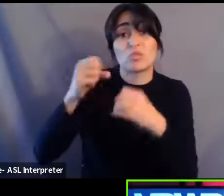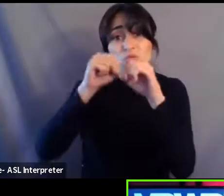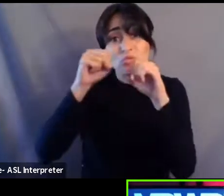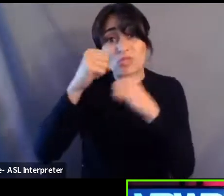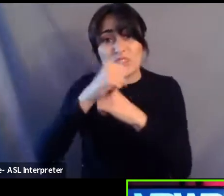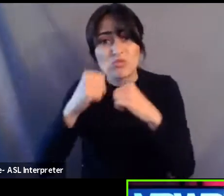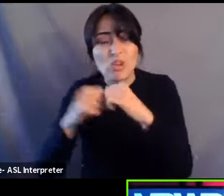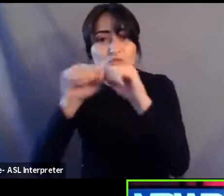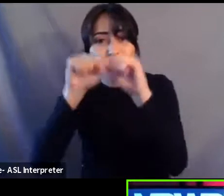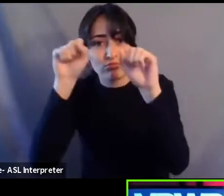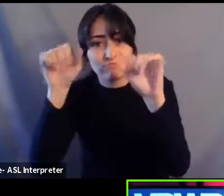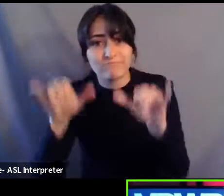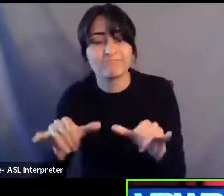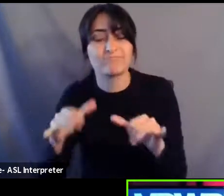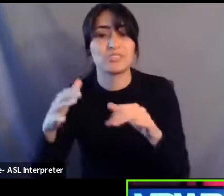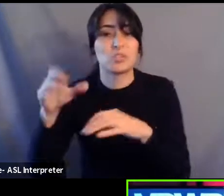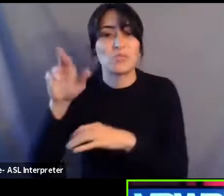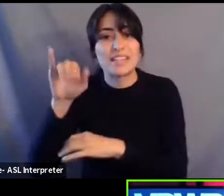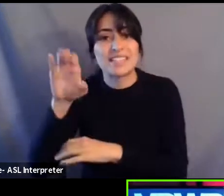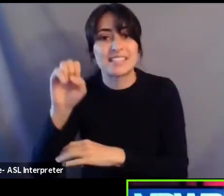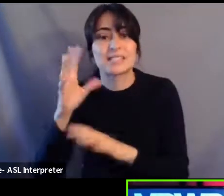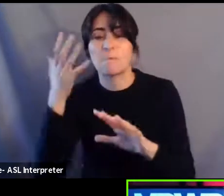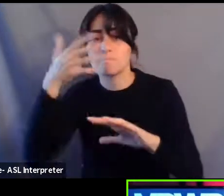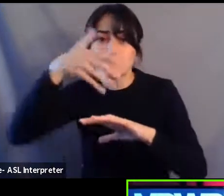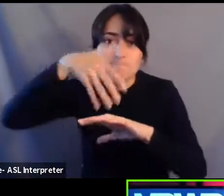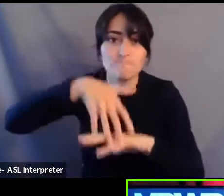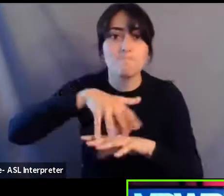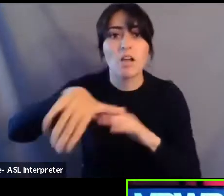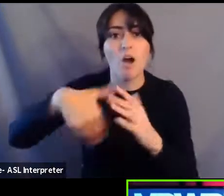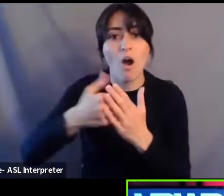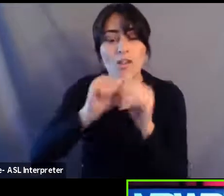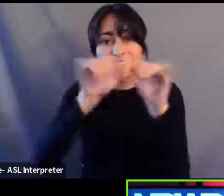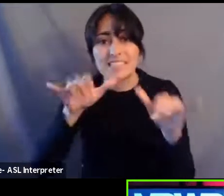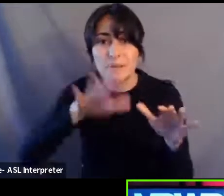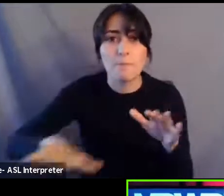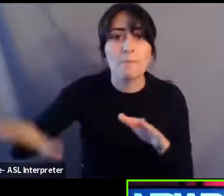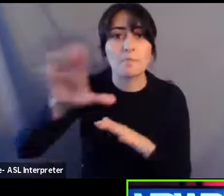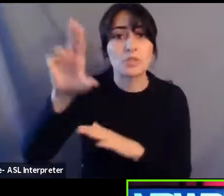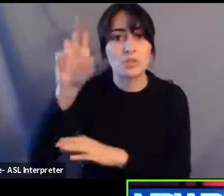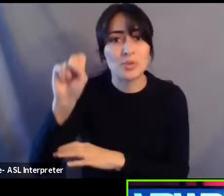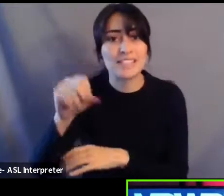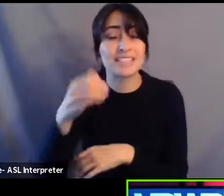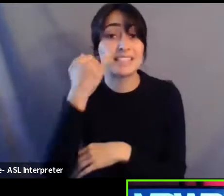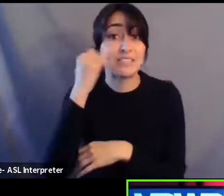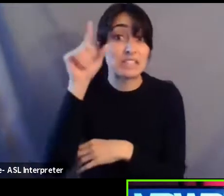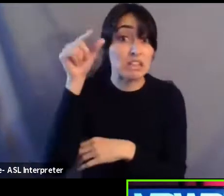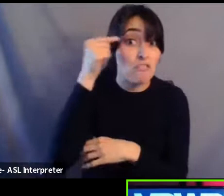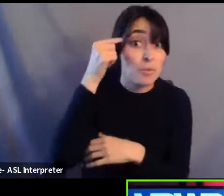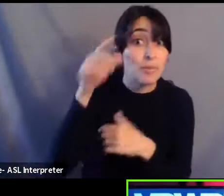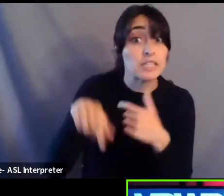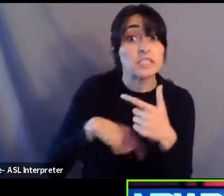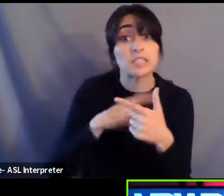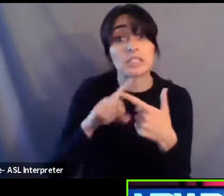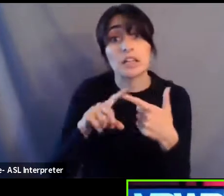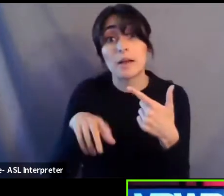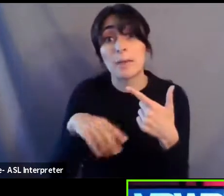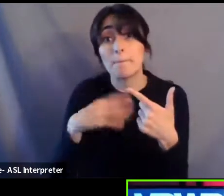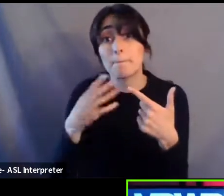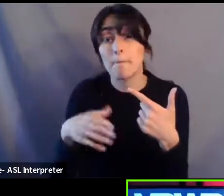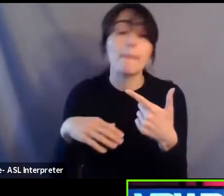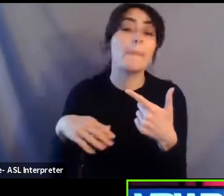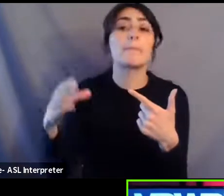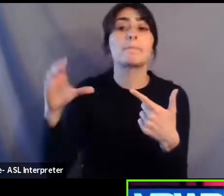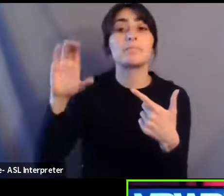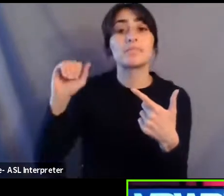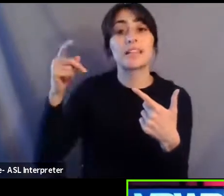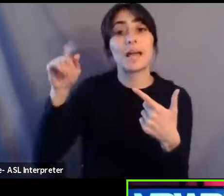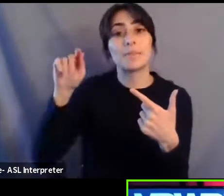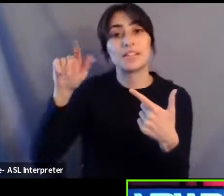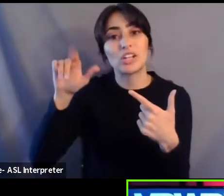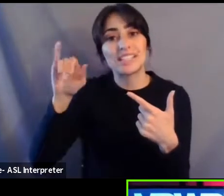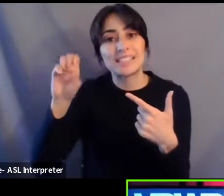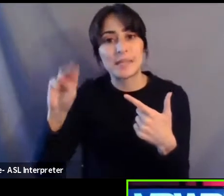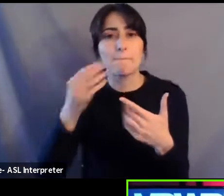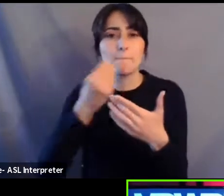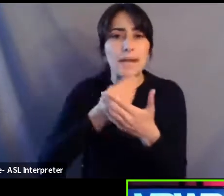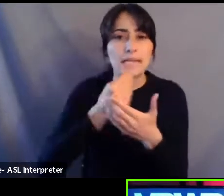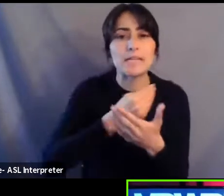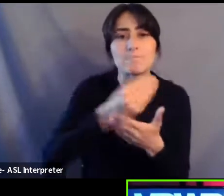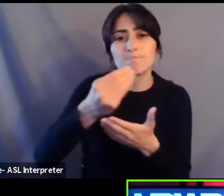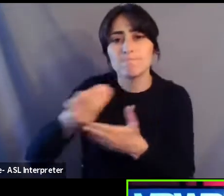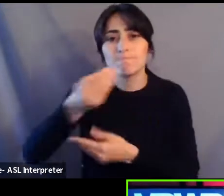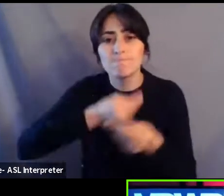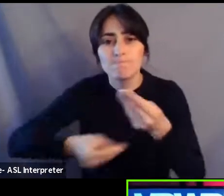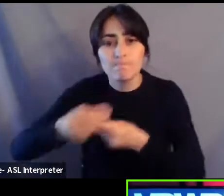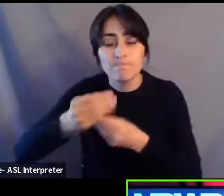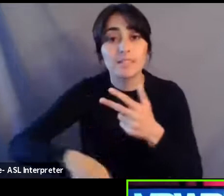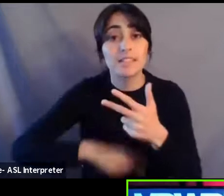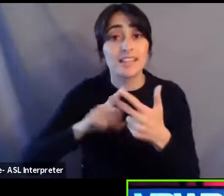in all systems in the United States whether it is government, capitalism, education, and